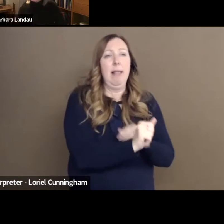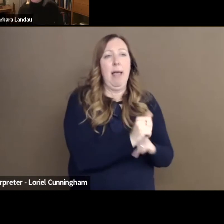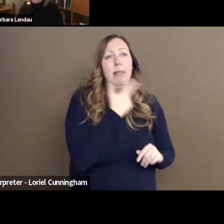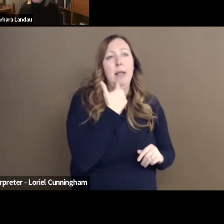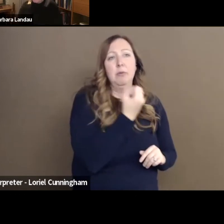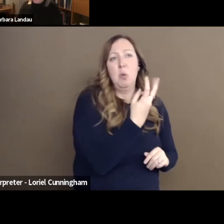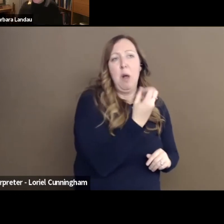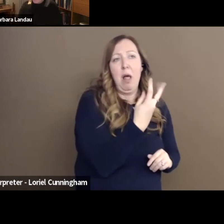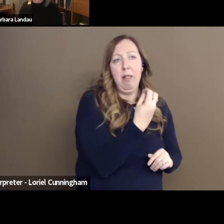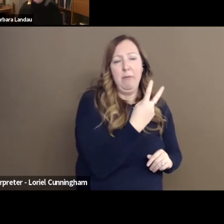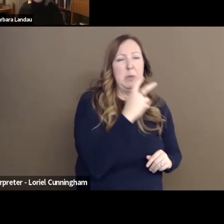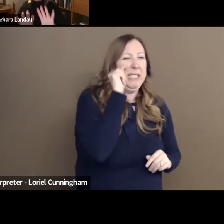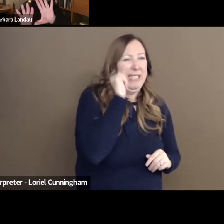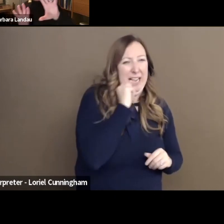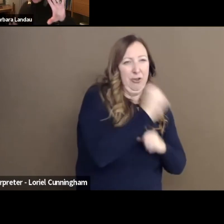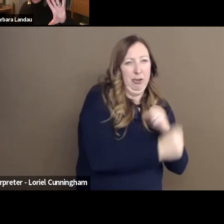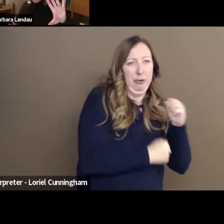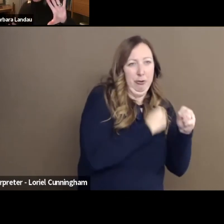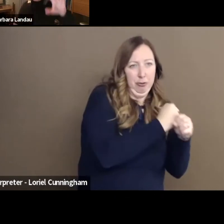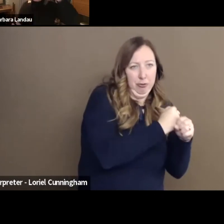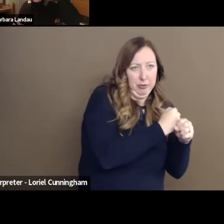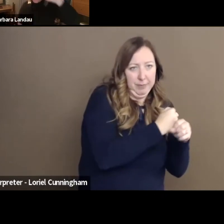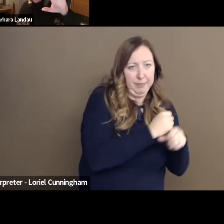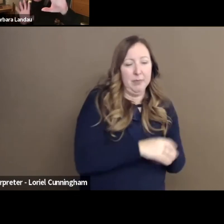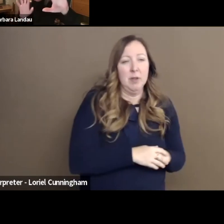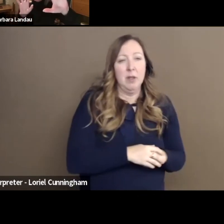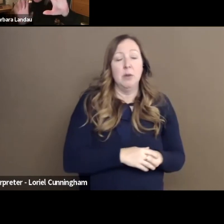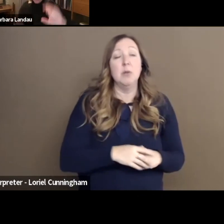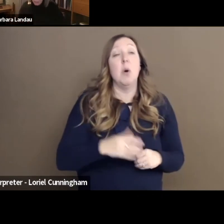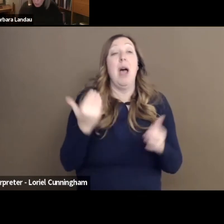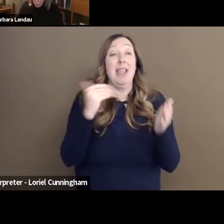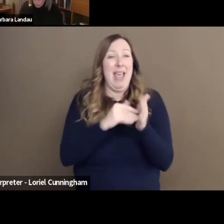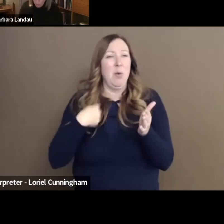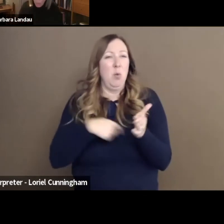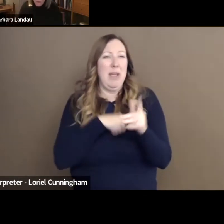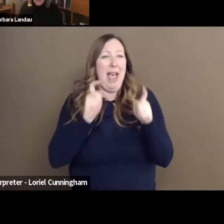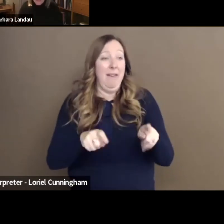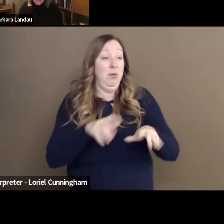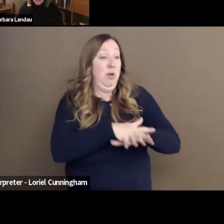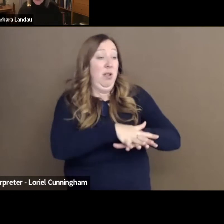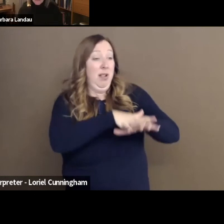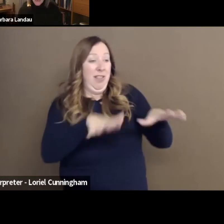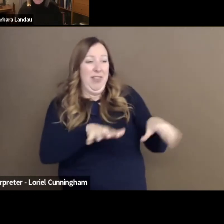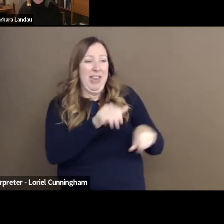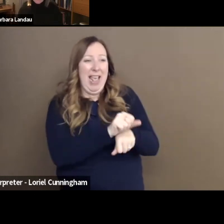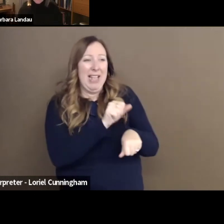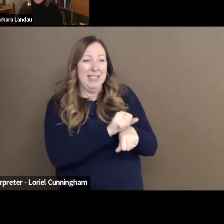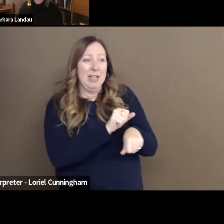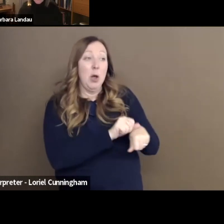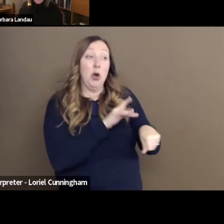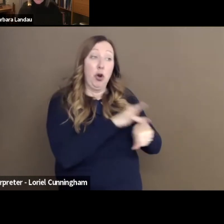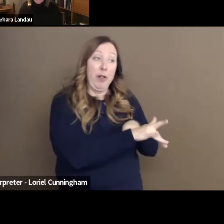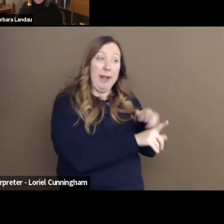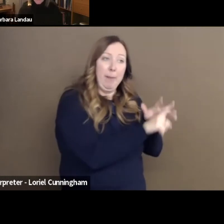typical developmental profile you have to split the tasks into early and late emerging